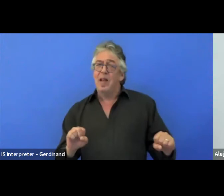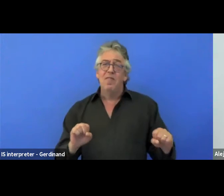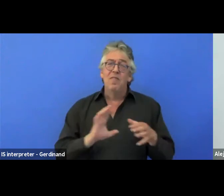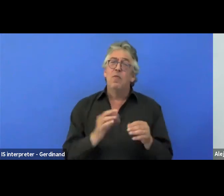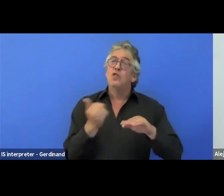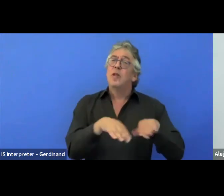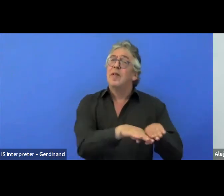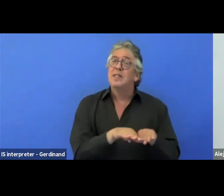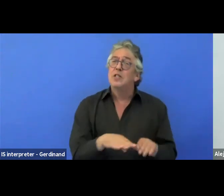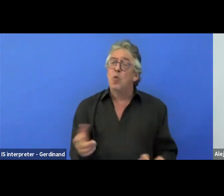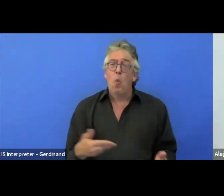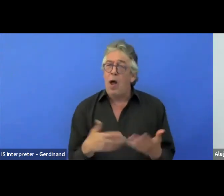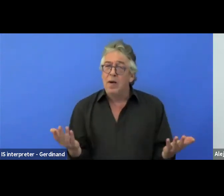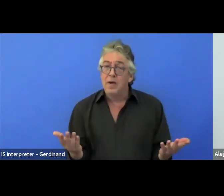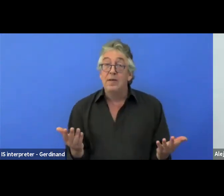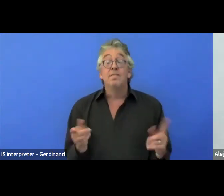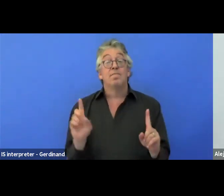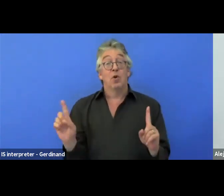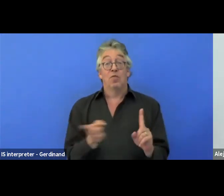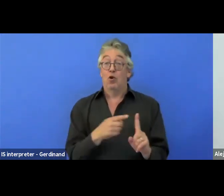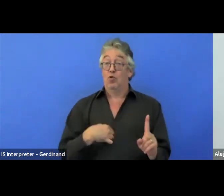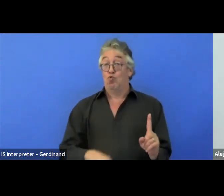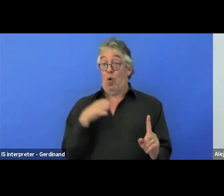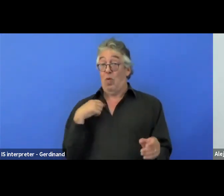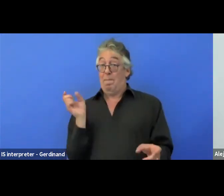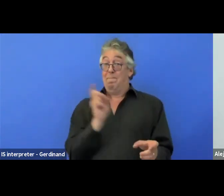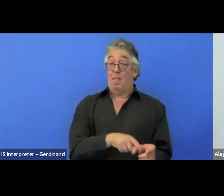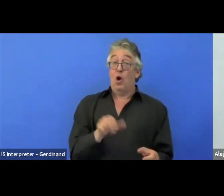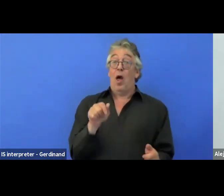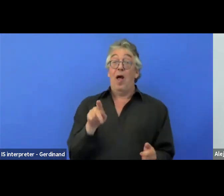First of all, we are proud members of the ANEC accessibility working group